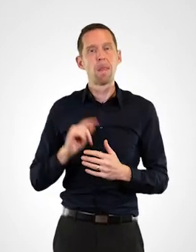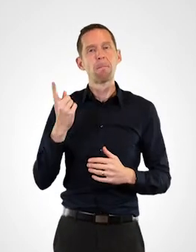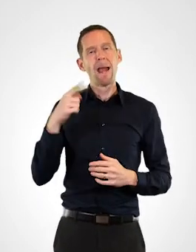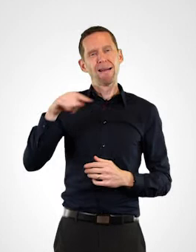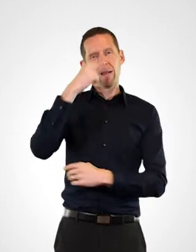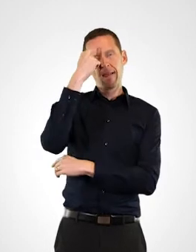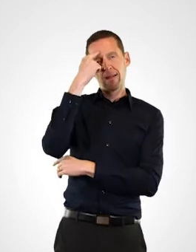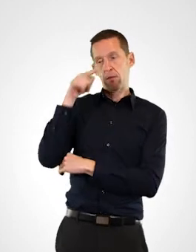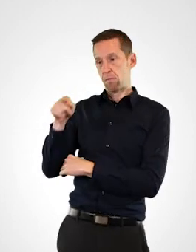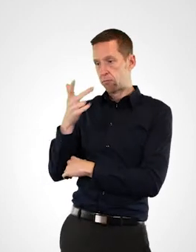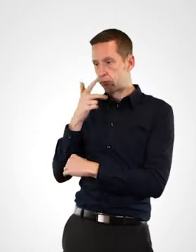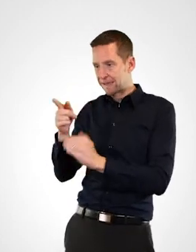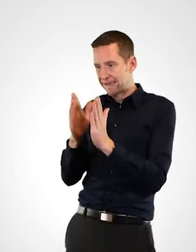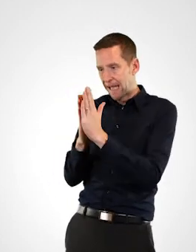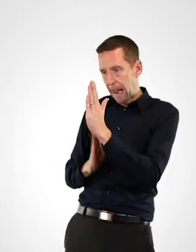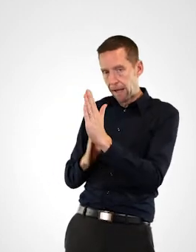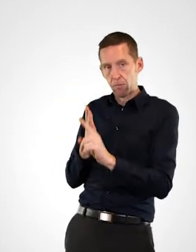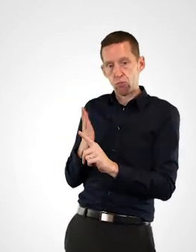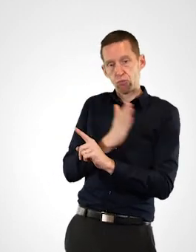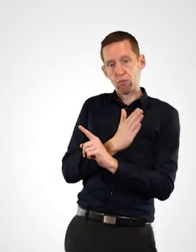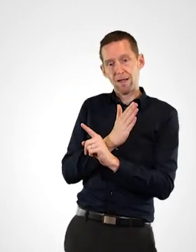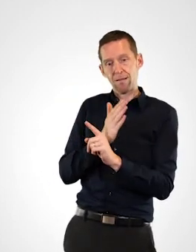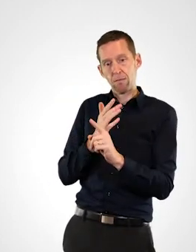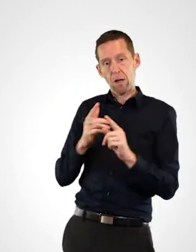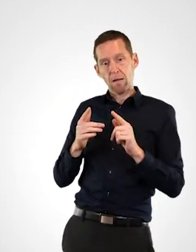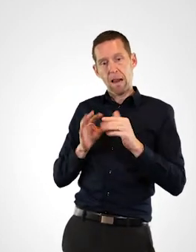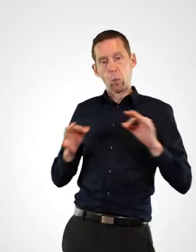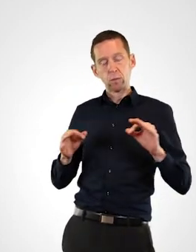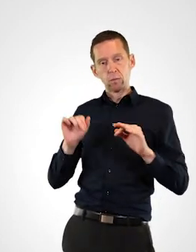to help kids who are delayed in pre-linguistic vocal development.